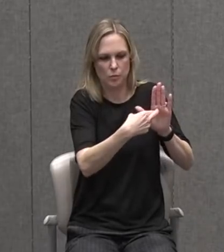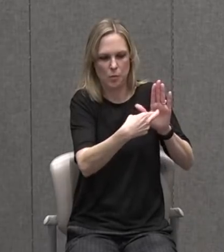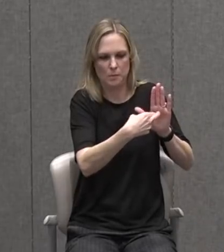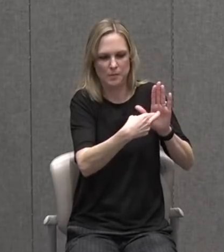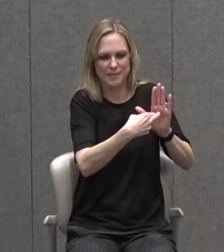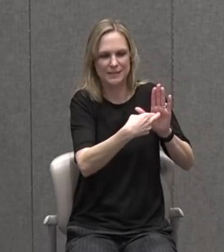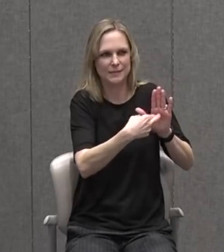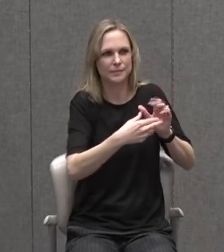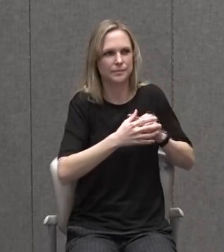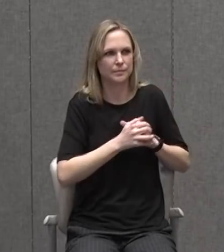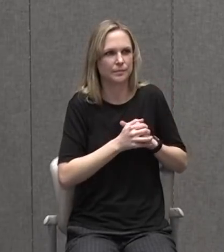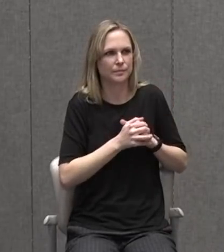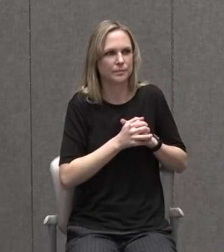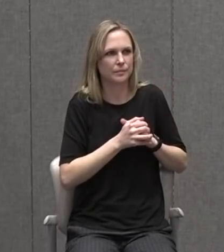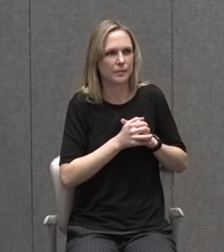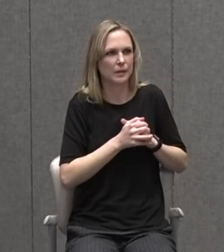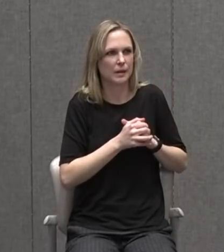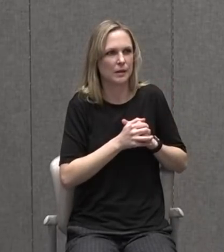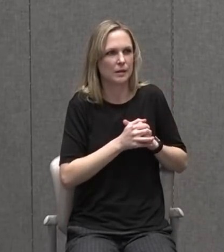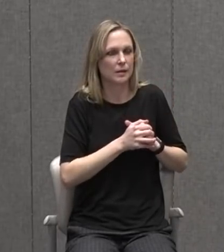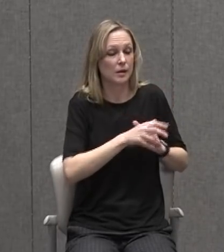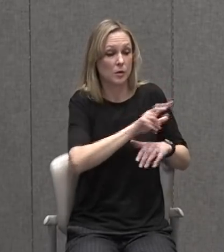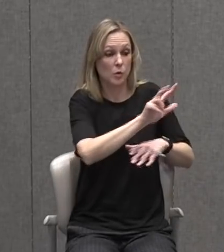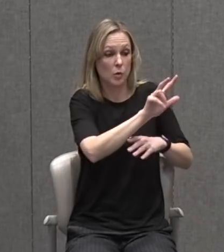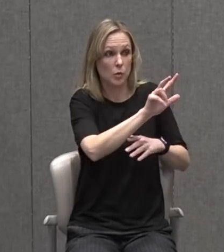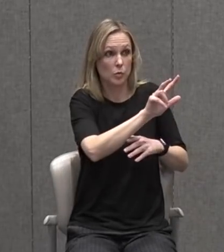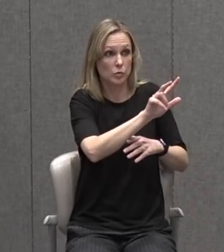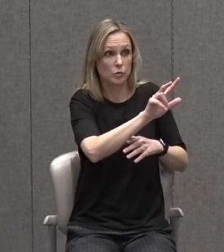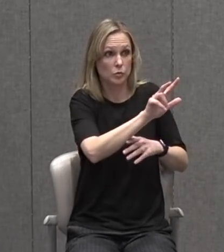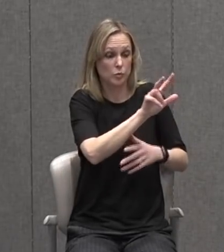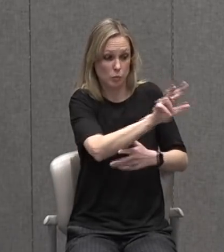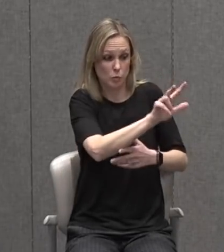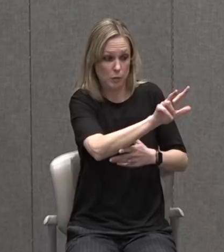So that three that stands for three 10s is really 30,